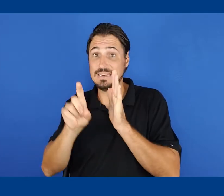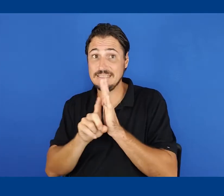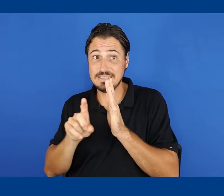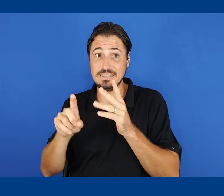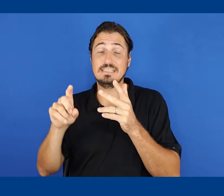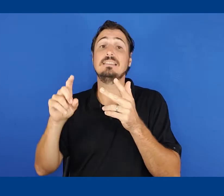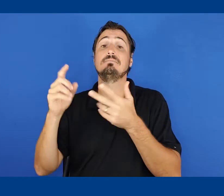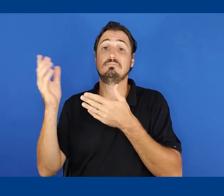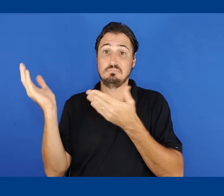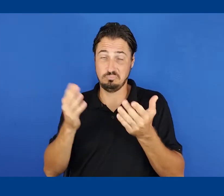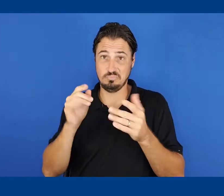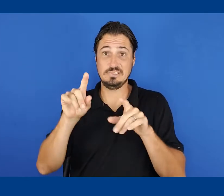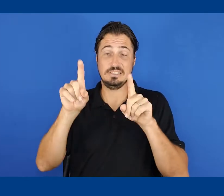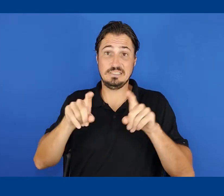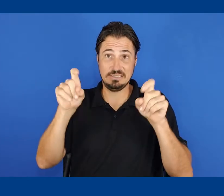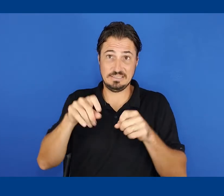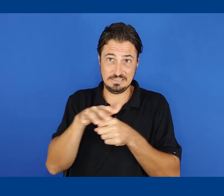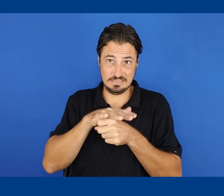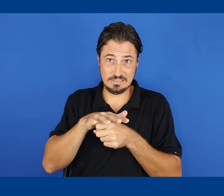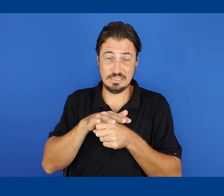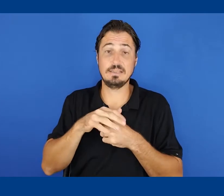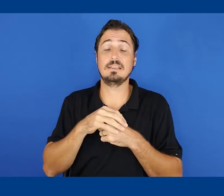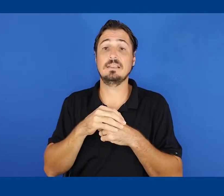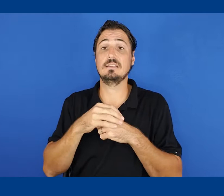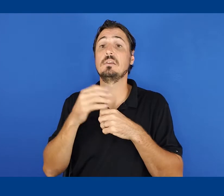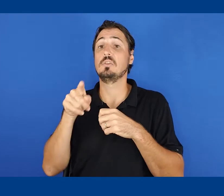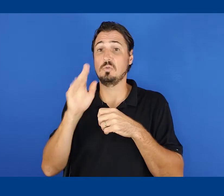site. Test results are expected in three to five days